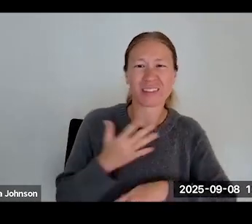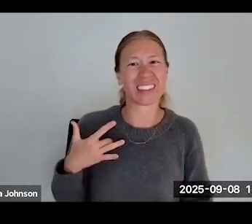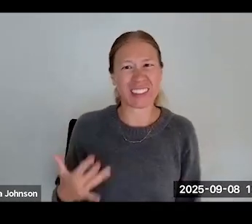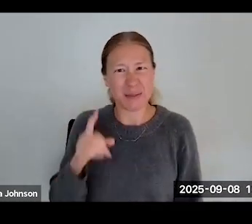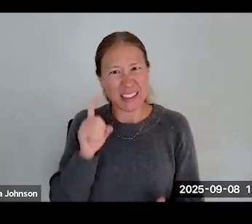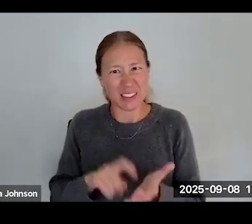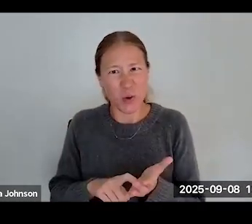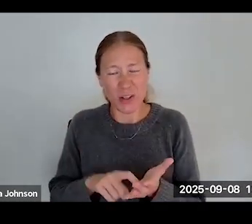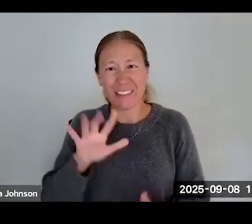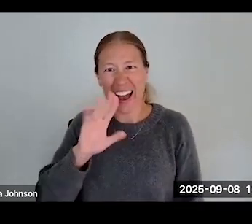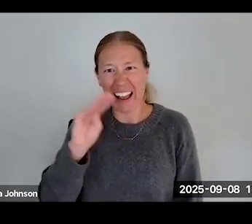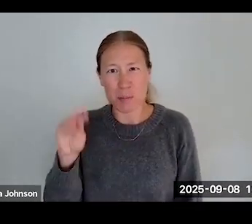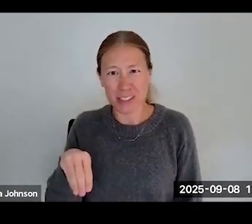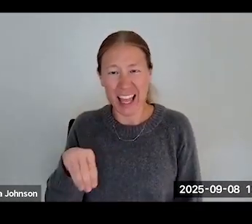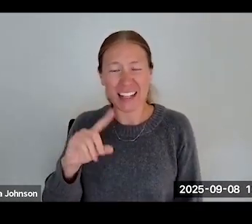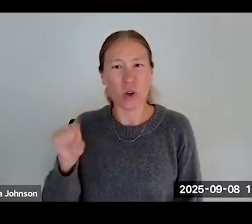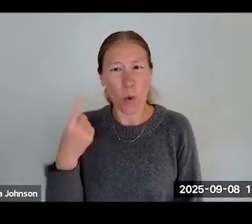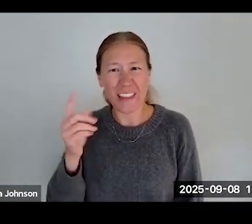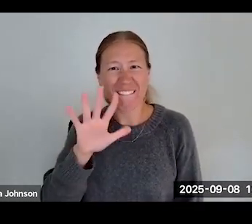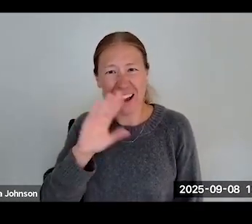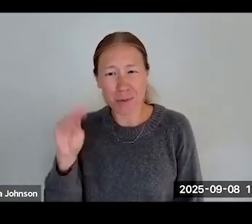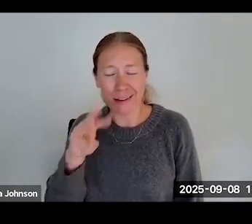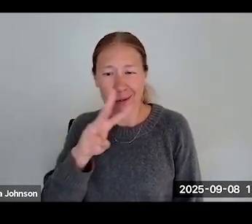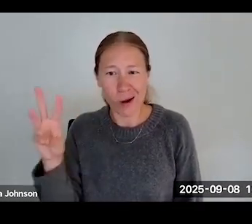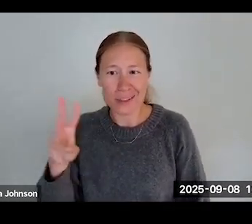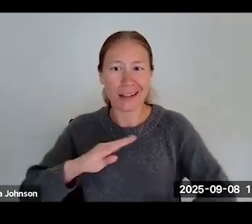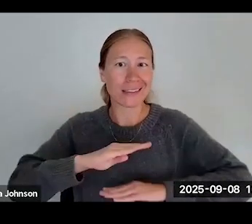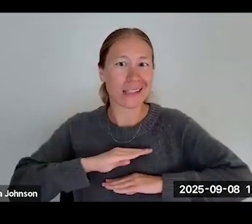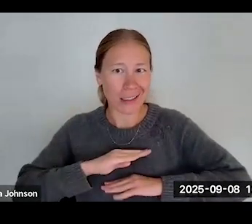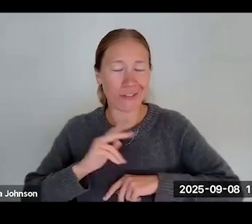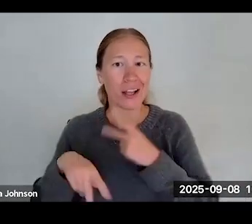met WCAG Level 2 Criteria, or Version 2 Criteria.